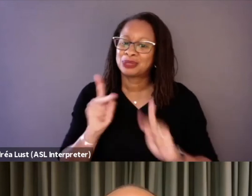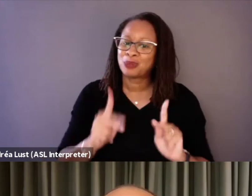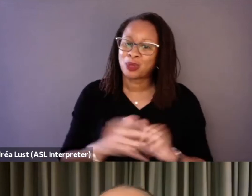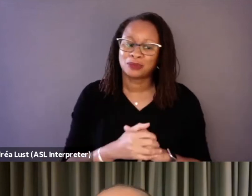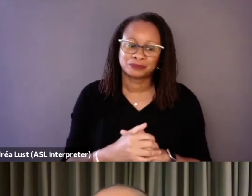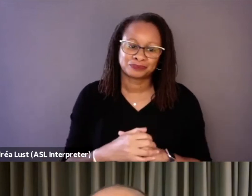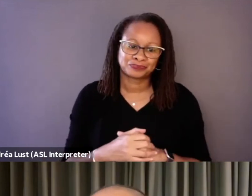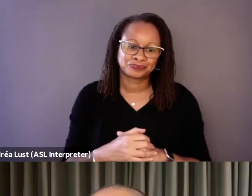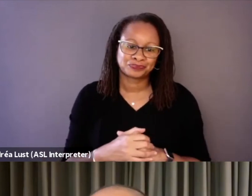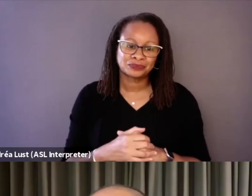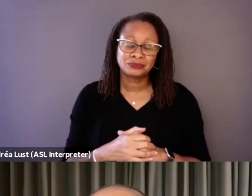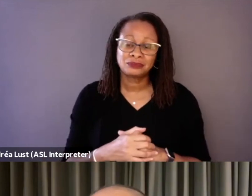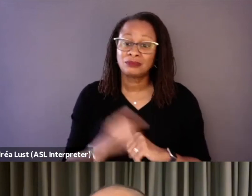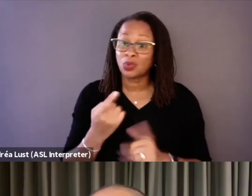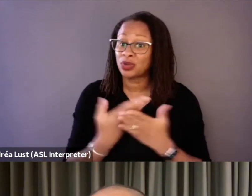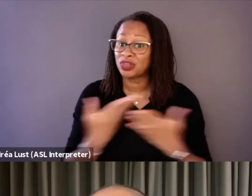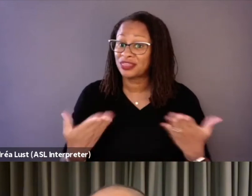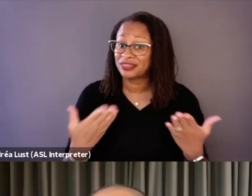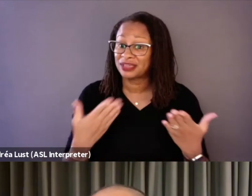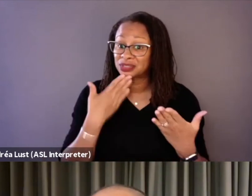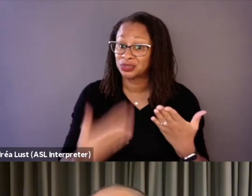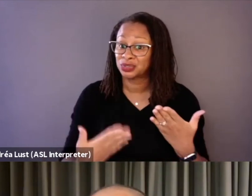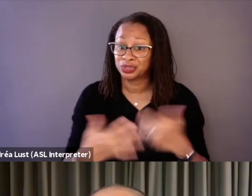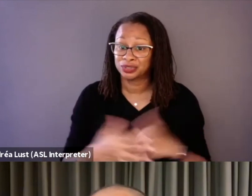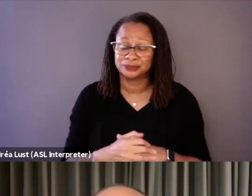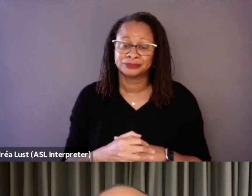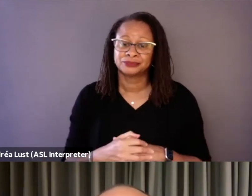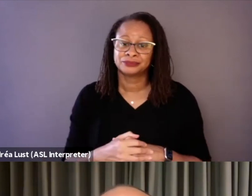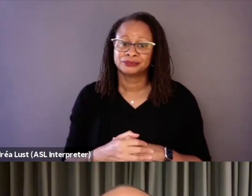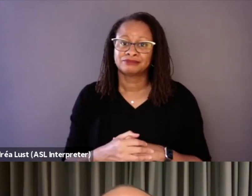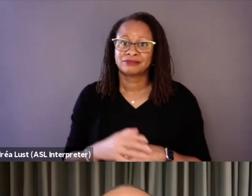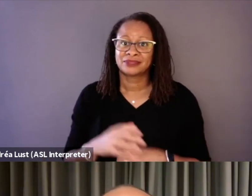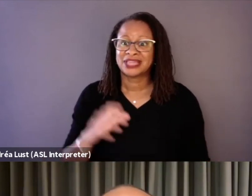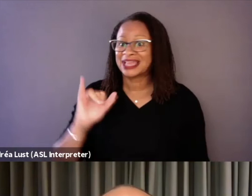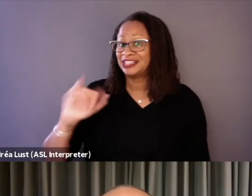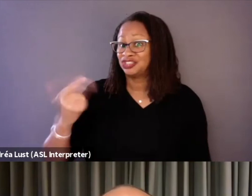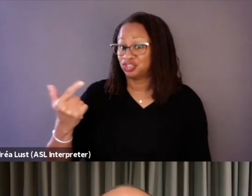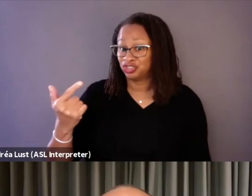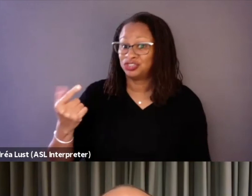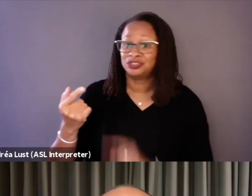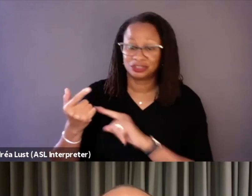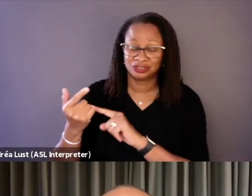One of the good things about a site like that and a platform like that is like when the arts